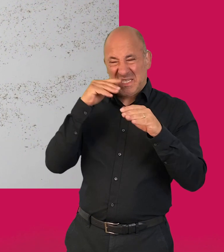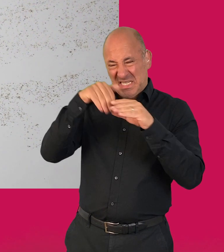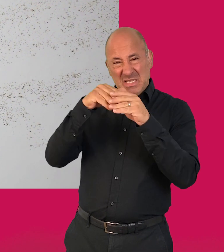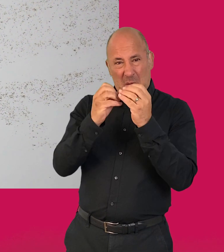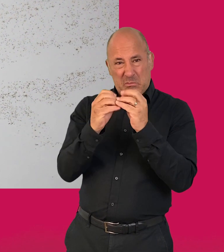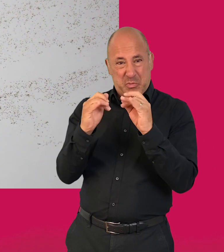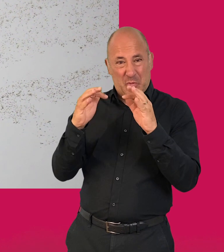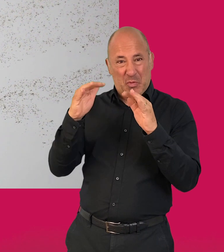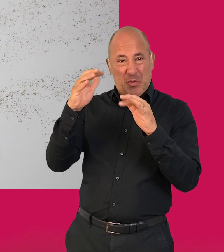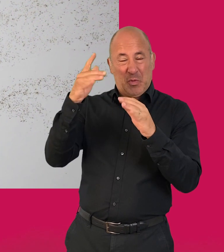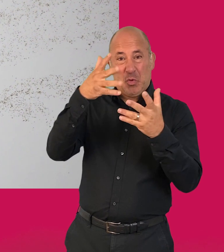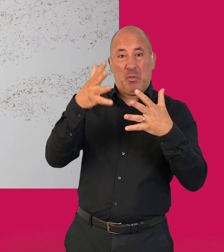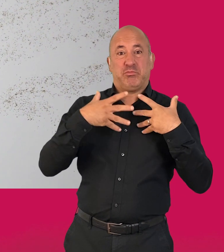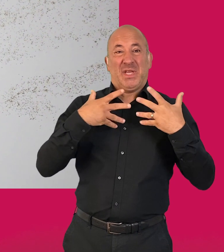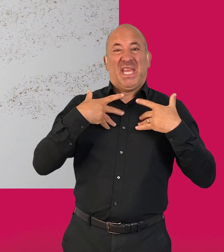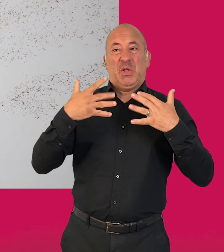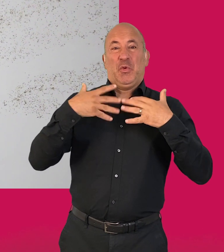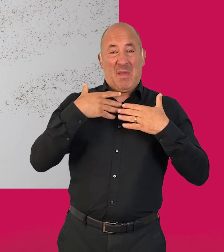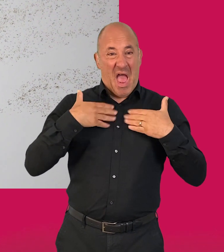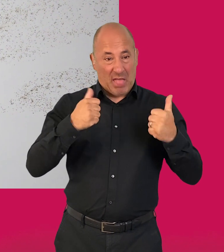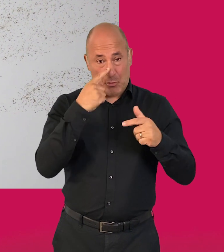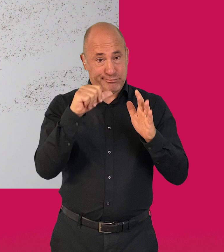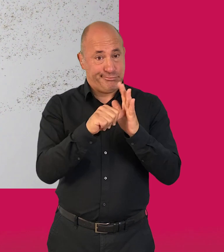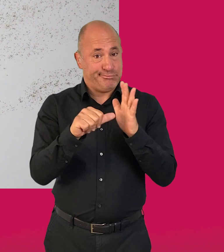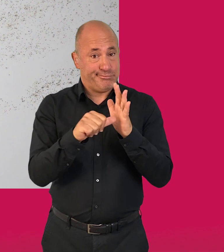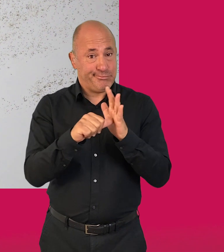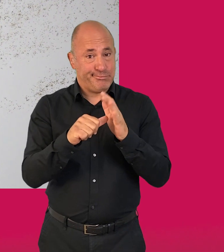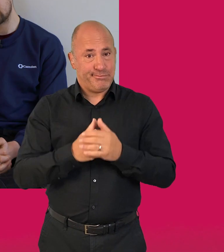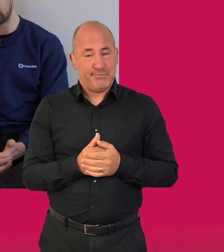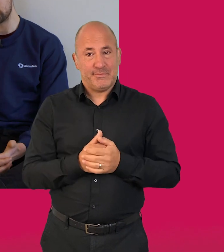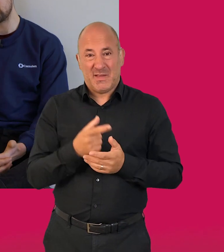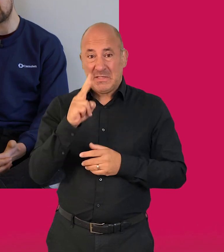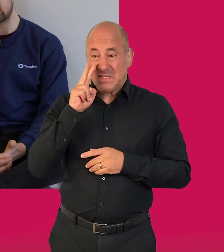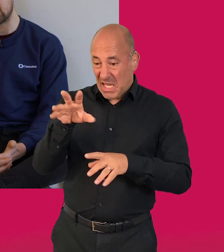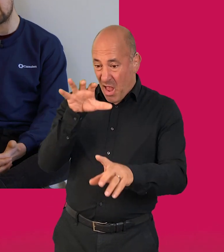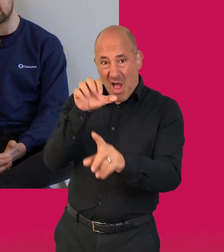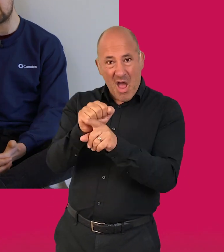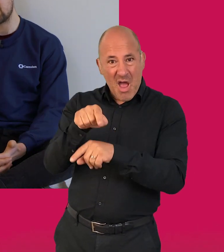it could release toxins into the air, which may affect your health. So if mould does occur,